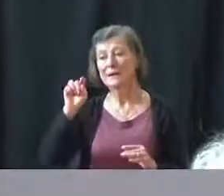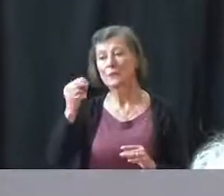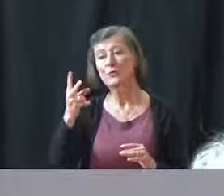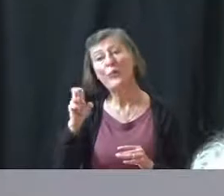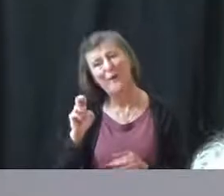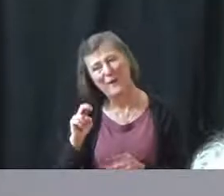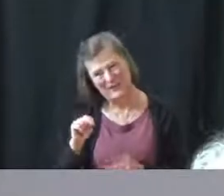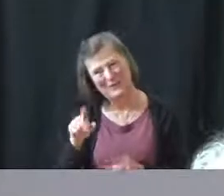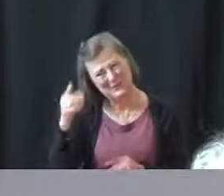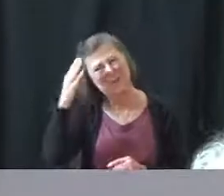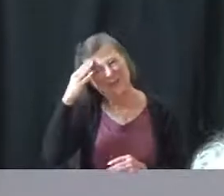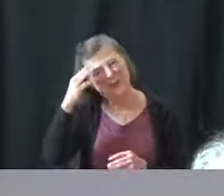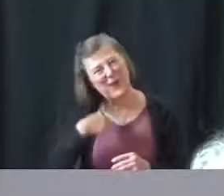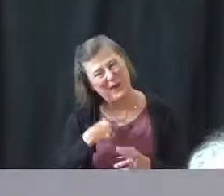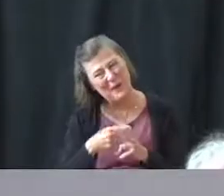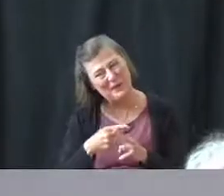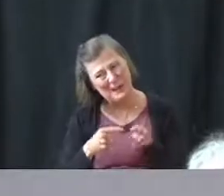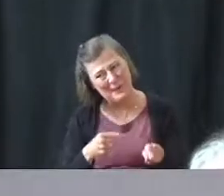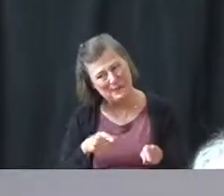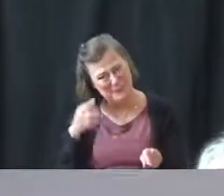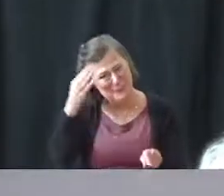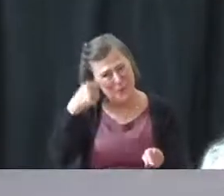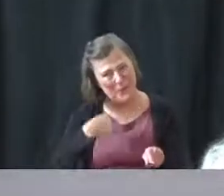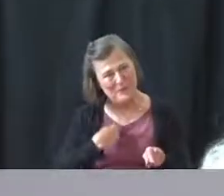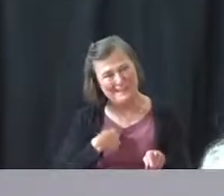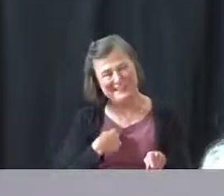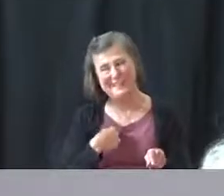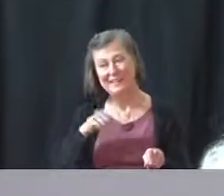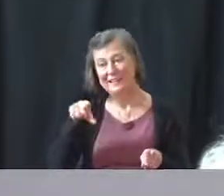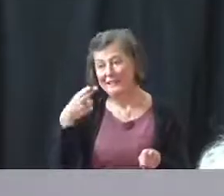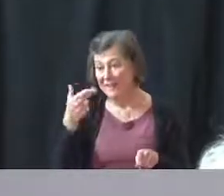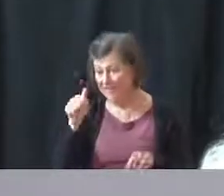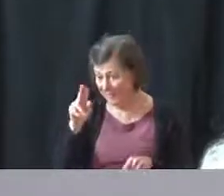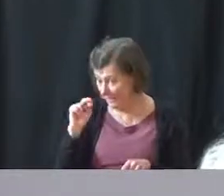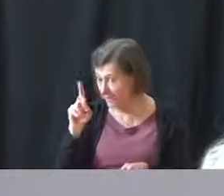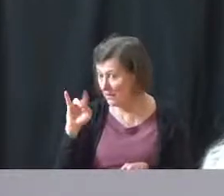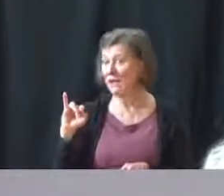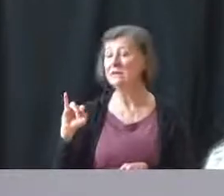You knew he would be in there, those of you who know me. Gandhi.